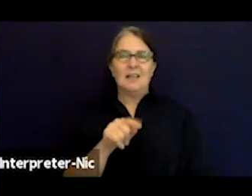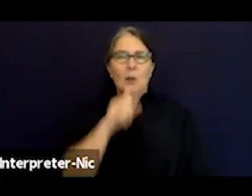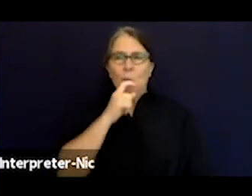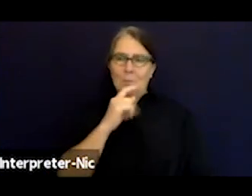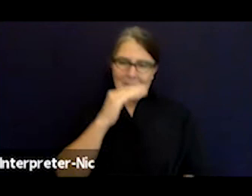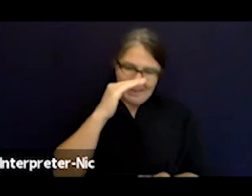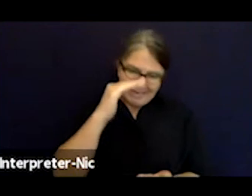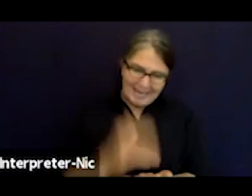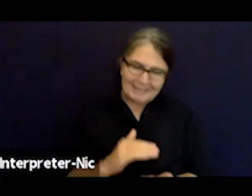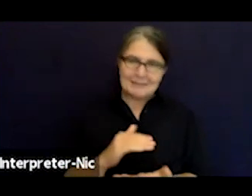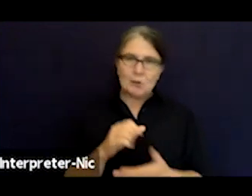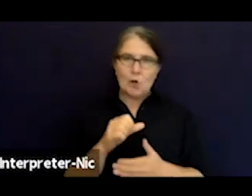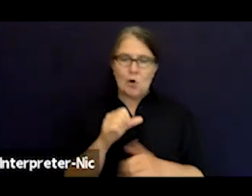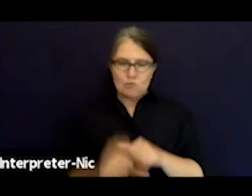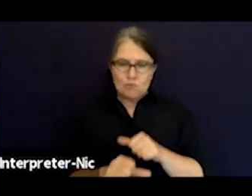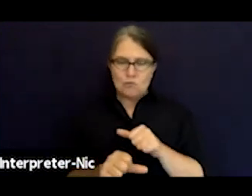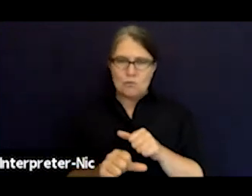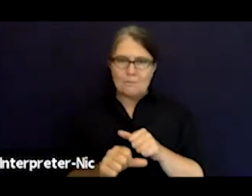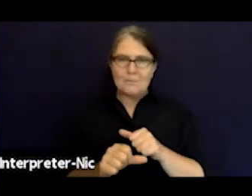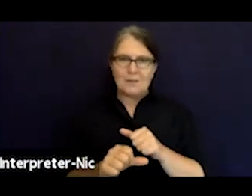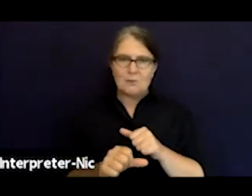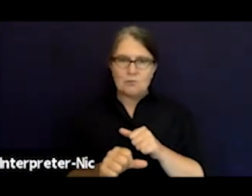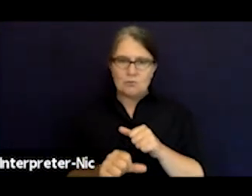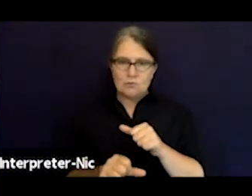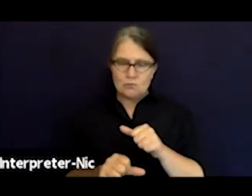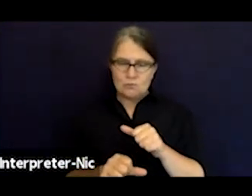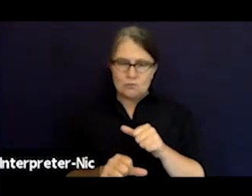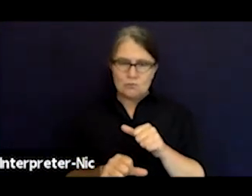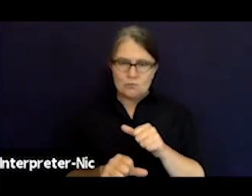spread the access philosophy for everyone.” That's a wonderful way to